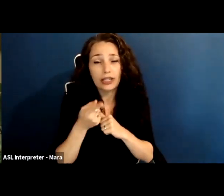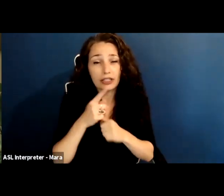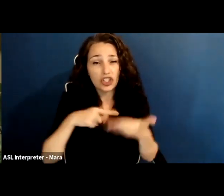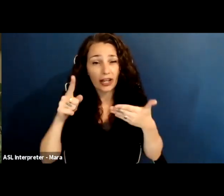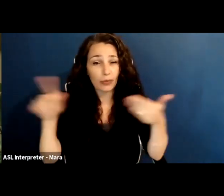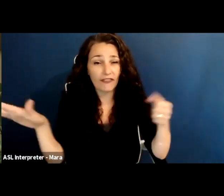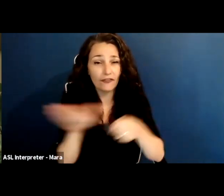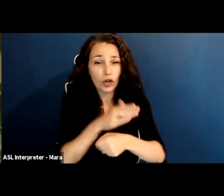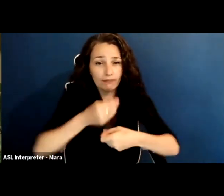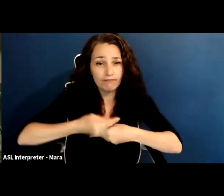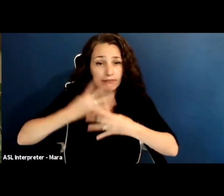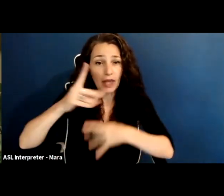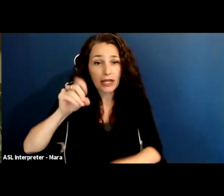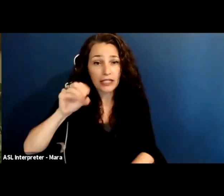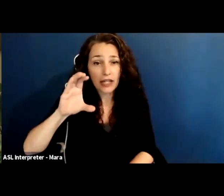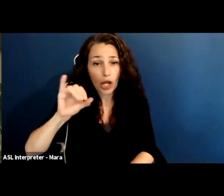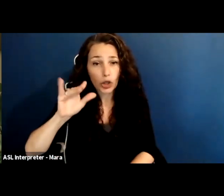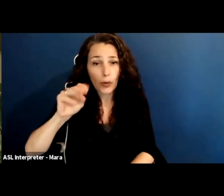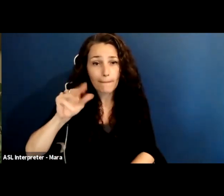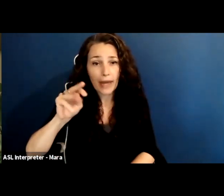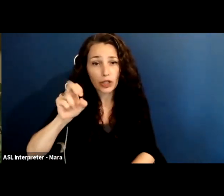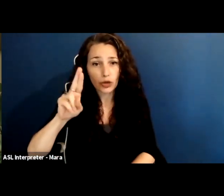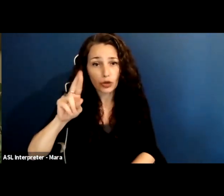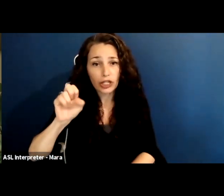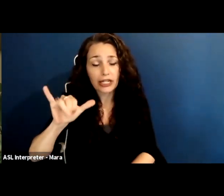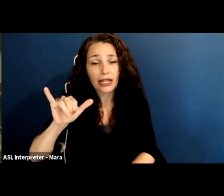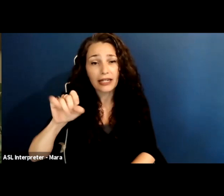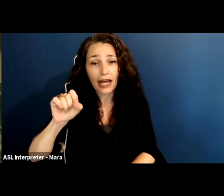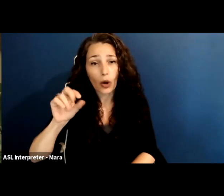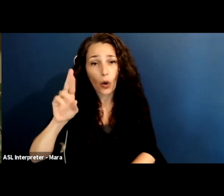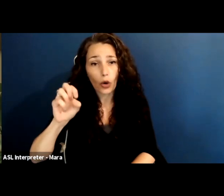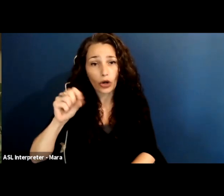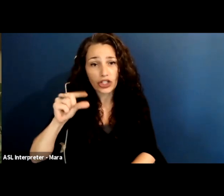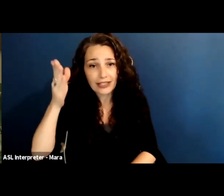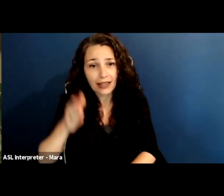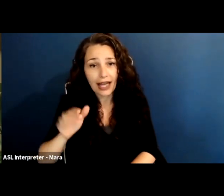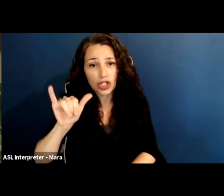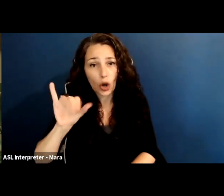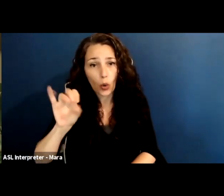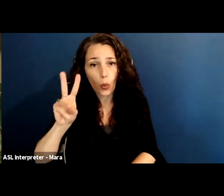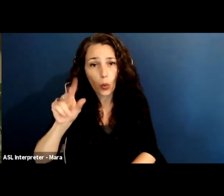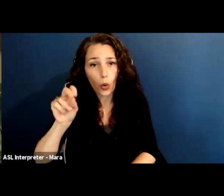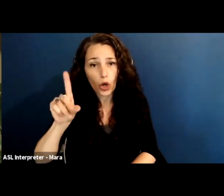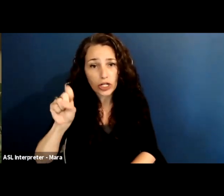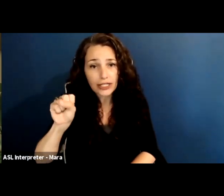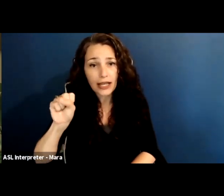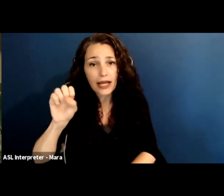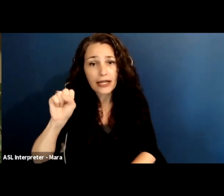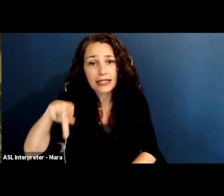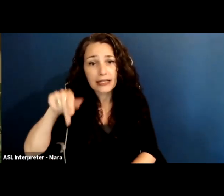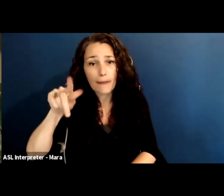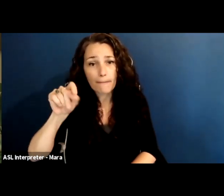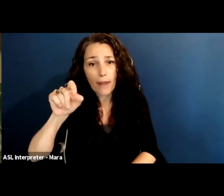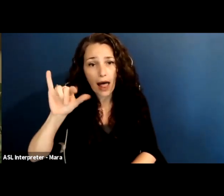at documentary.org/awards-spotlight. And all of our conversations will be premiering